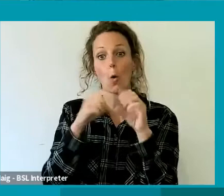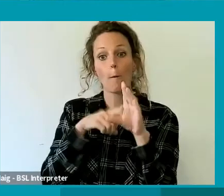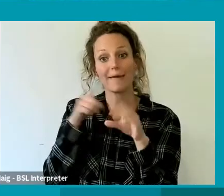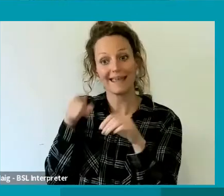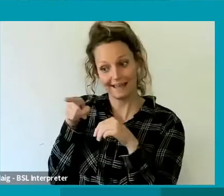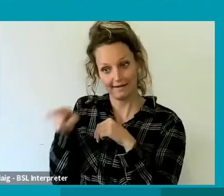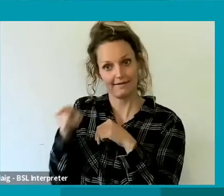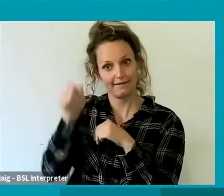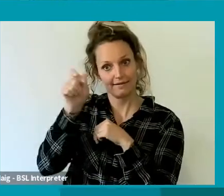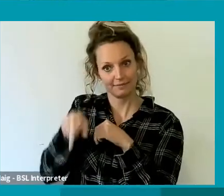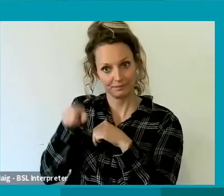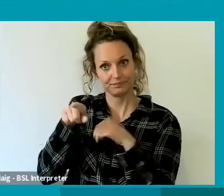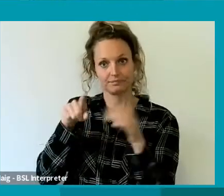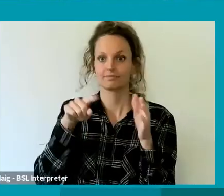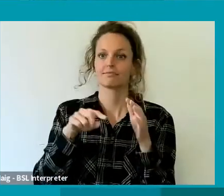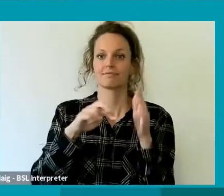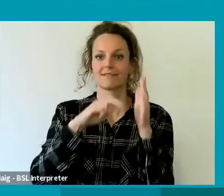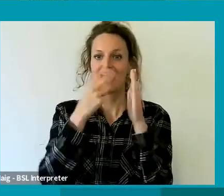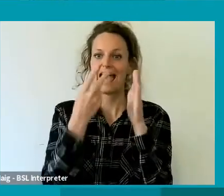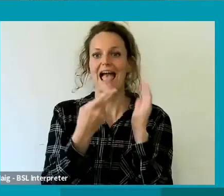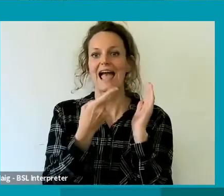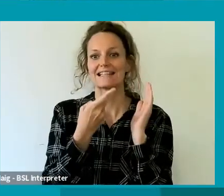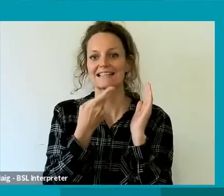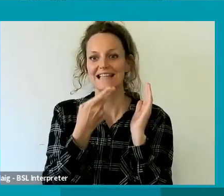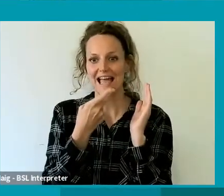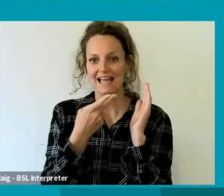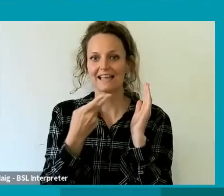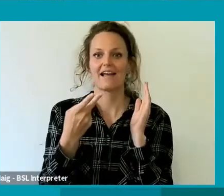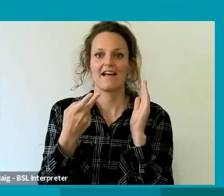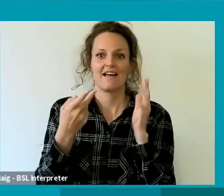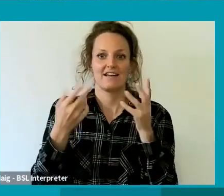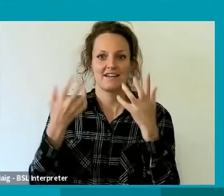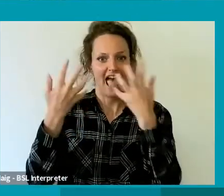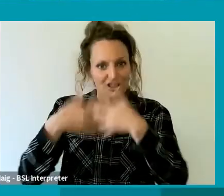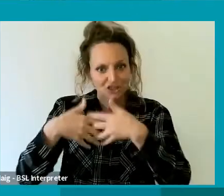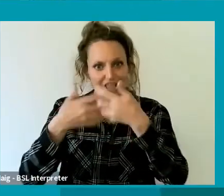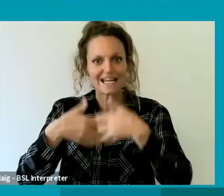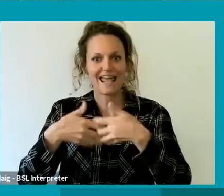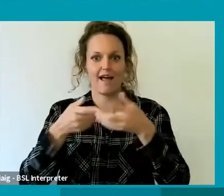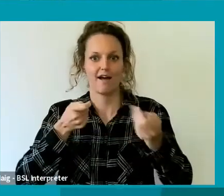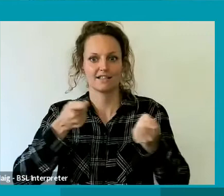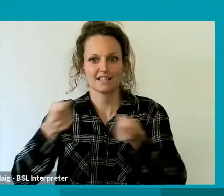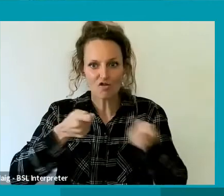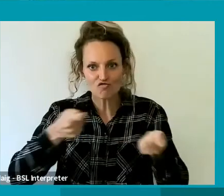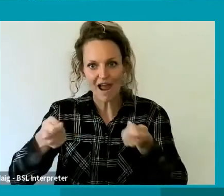director, engineer, He's also my cohost as well, so I just wanted to introduce you to Toby,